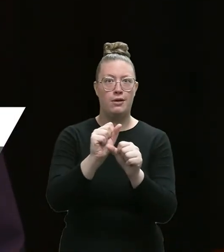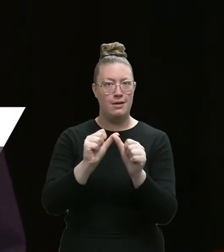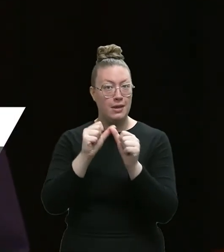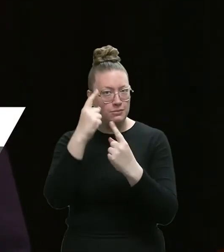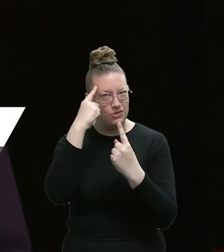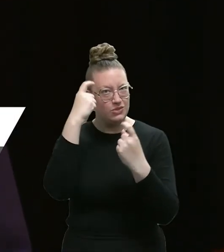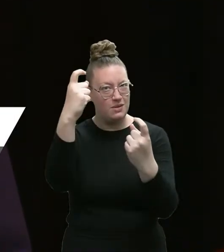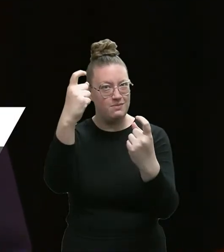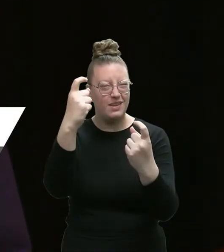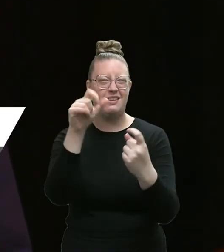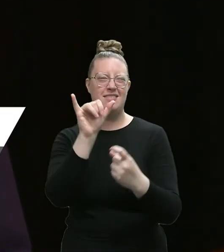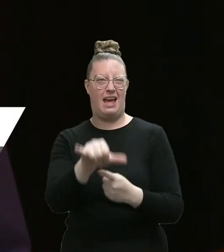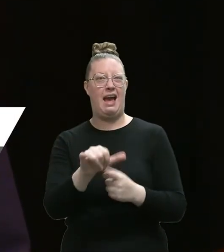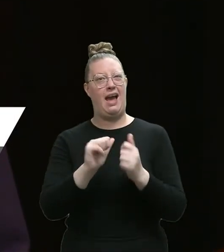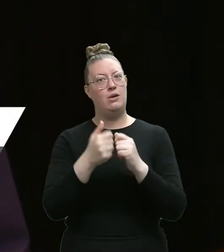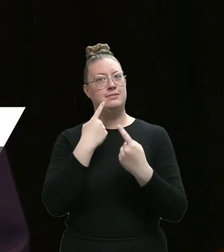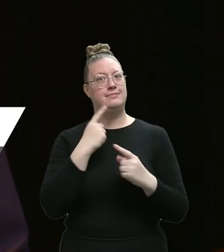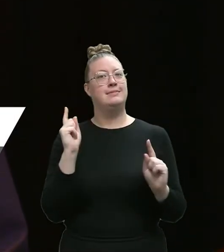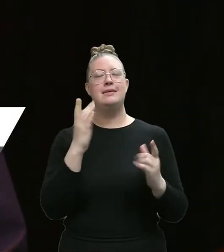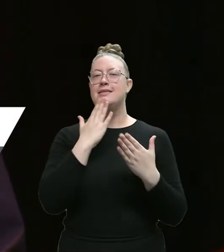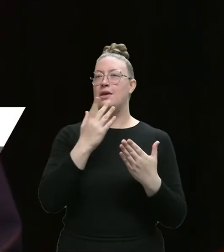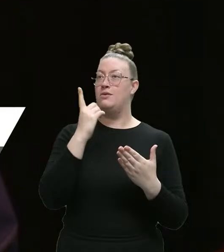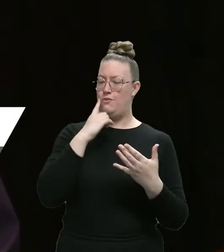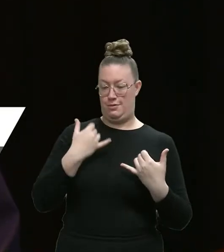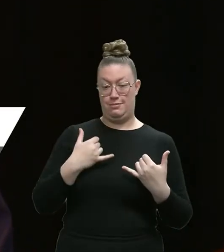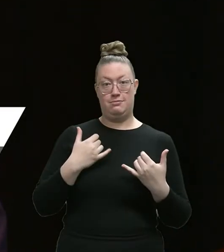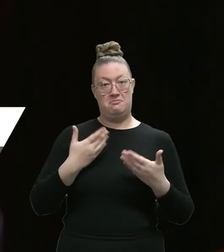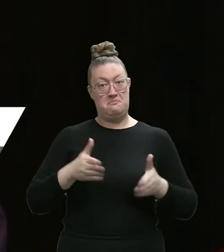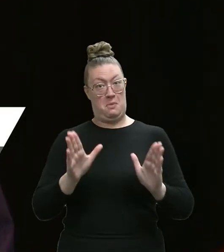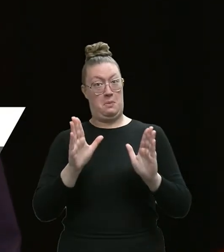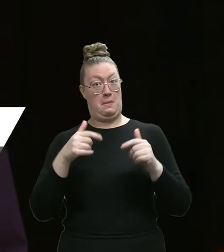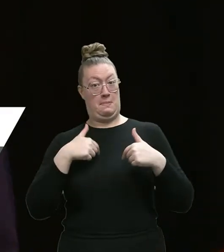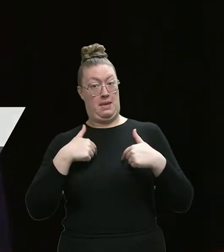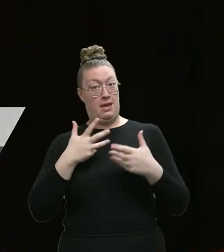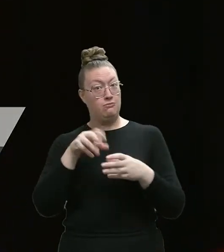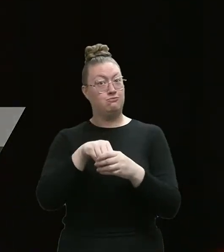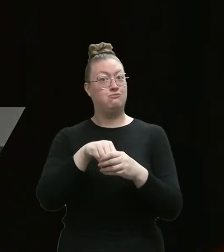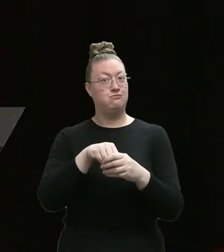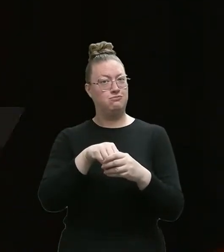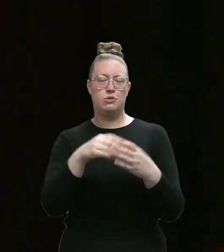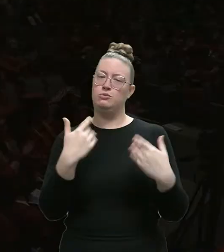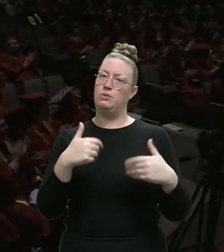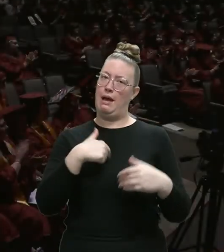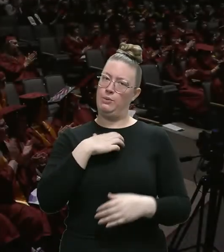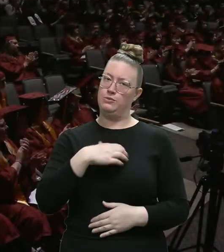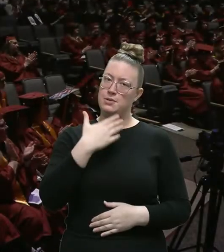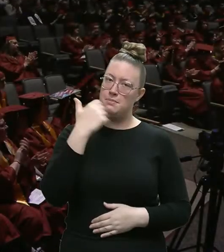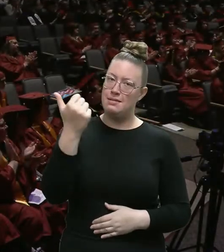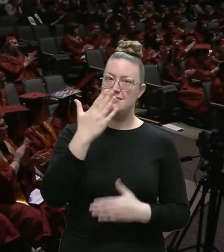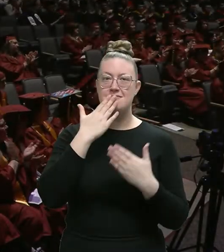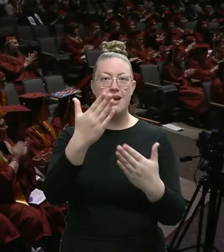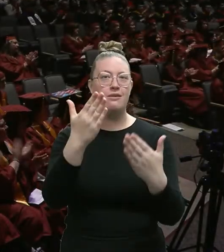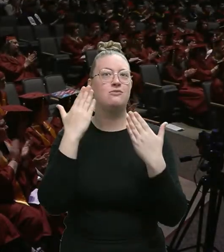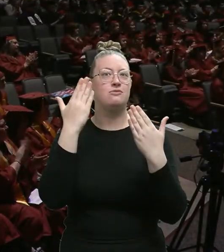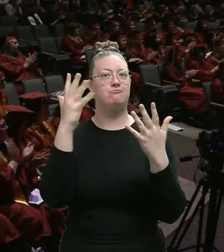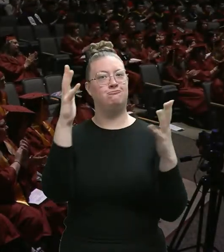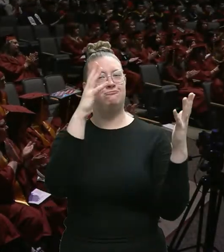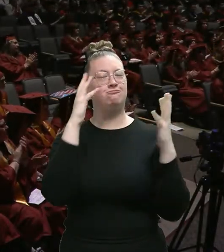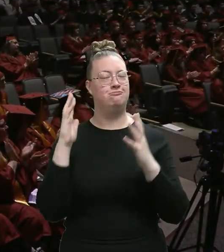with you in your traditions and see how NIC handles graduations.